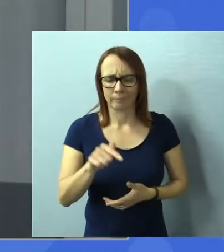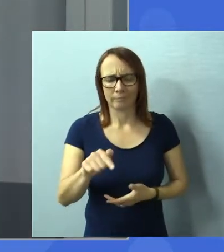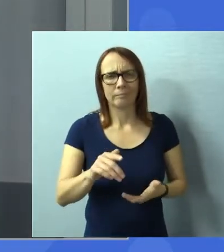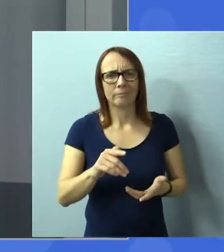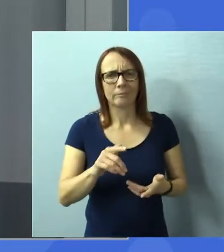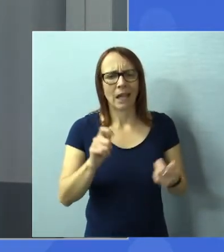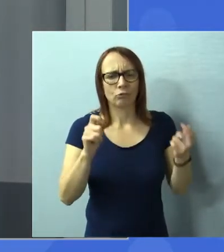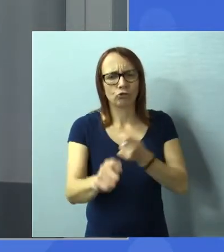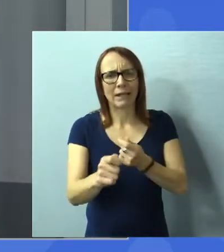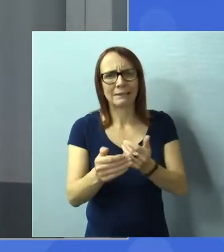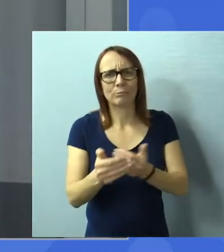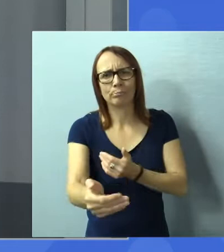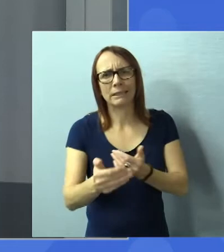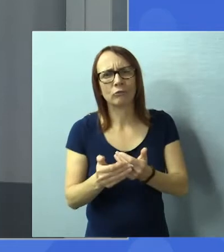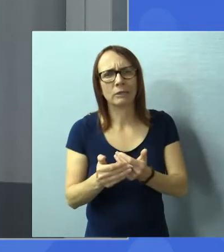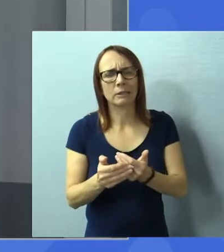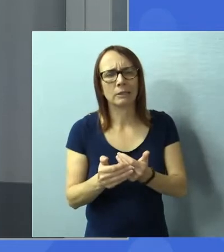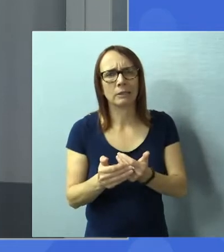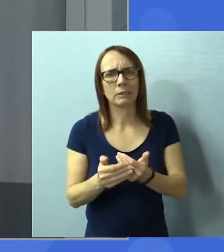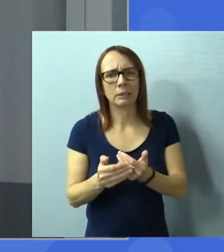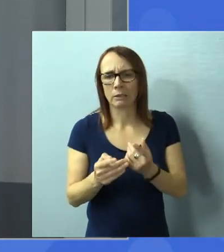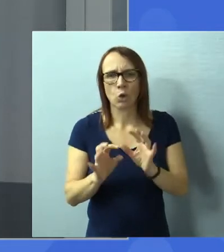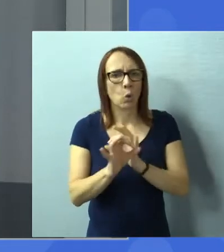well as I said we won't have voice it won't be central to decision-making